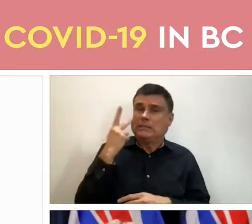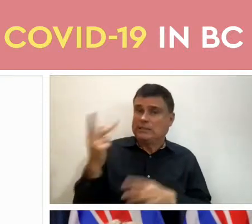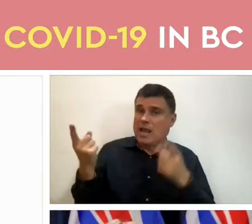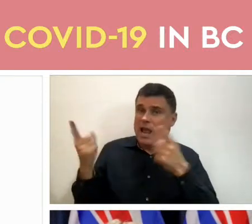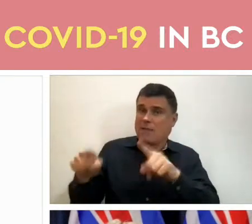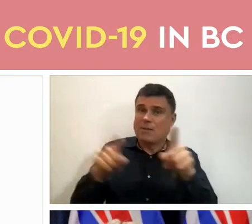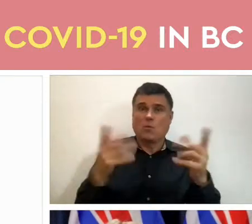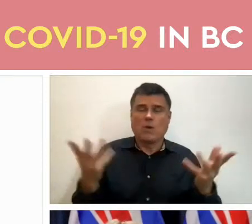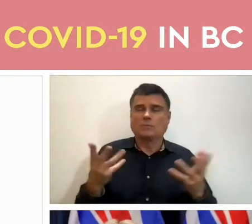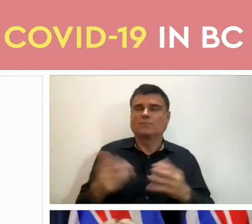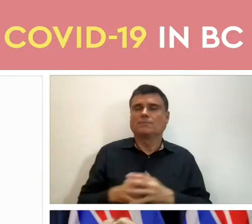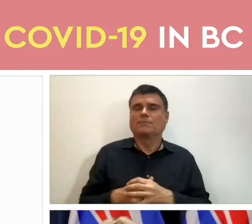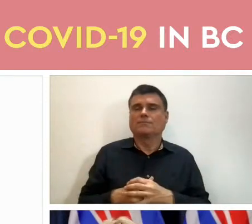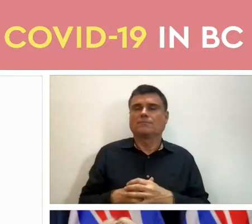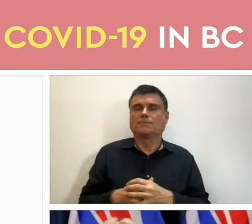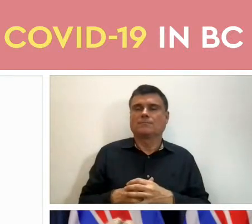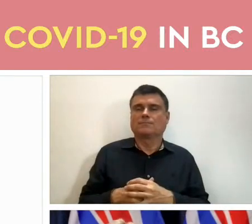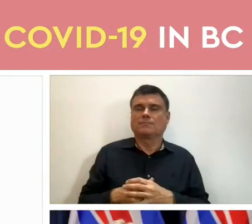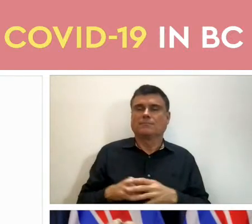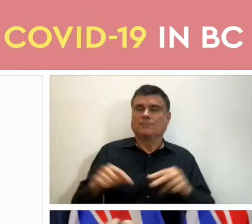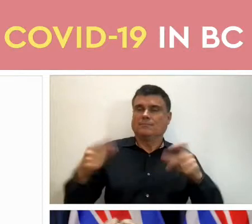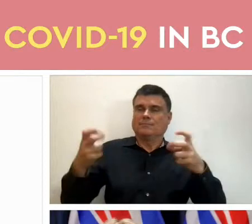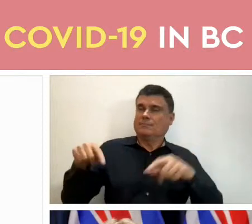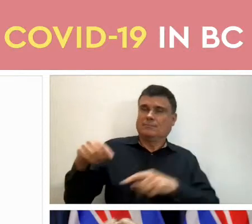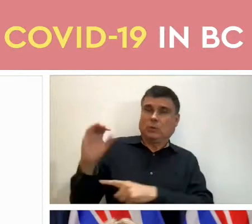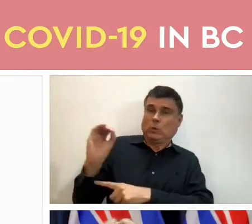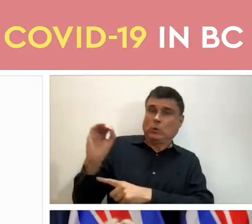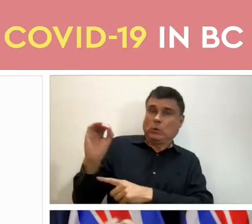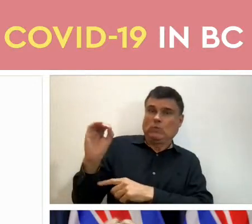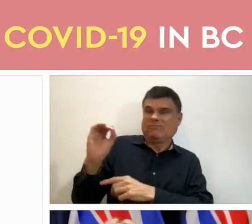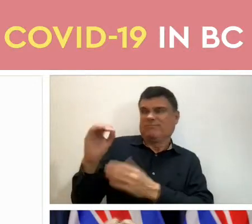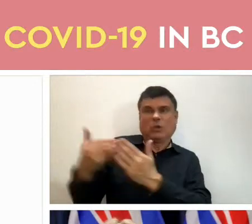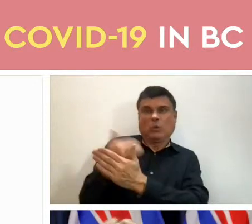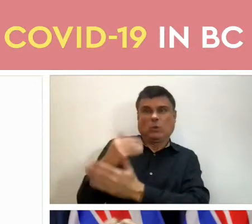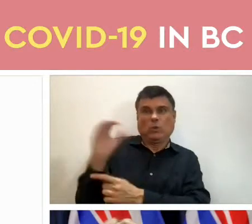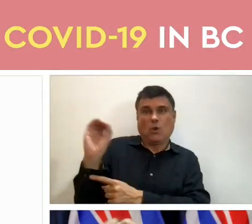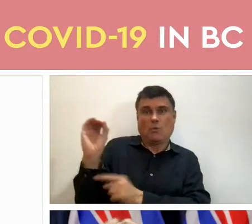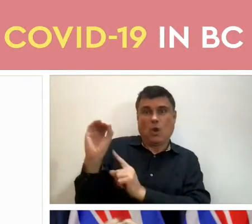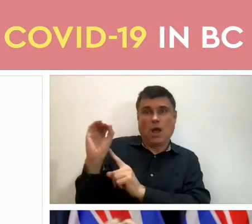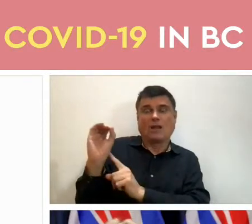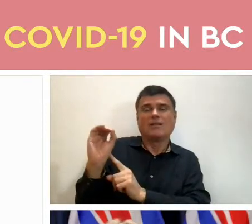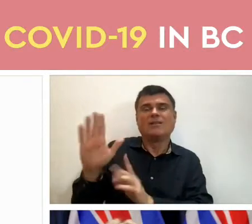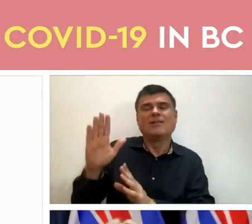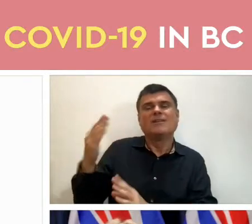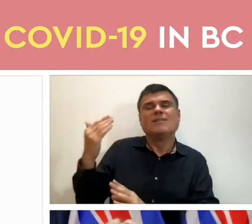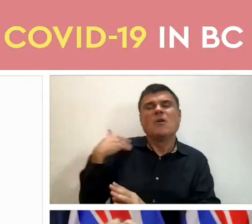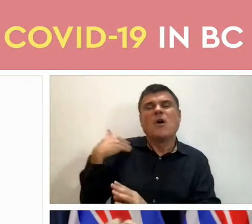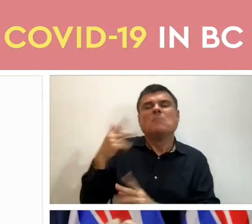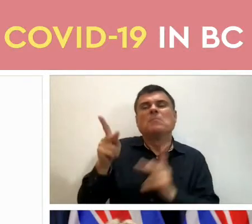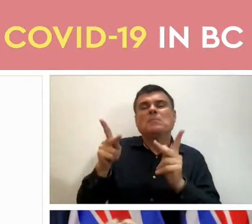more easily able to infect people who have been infected